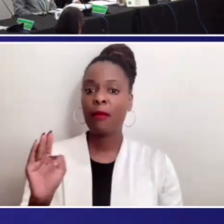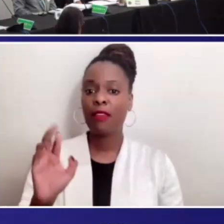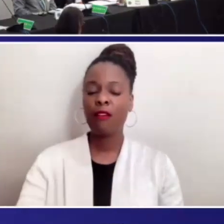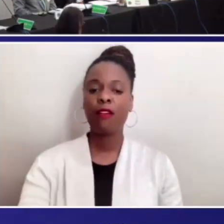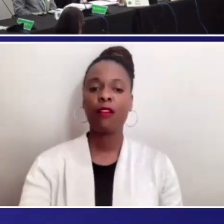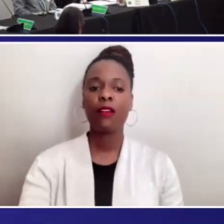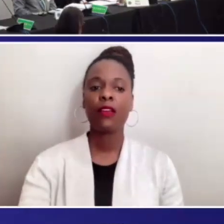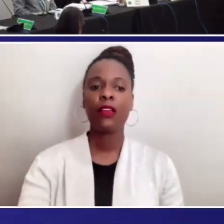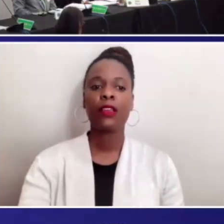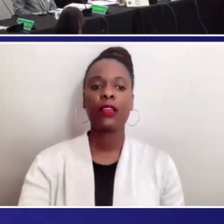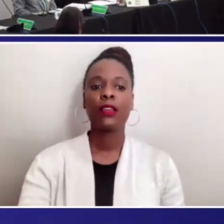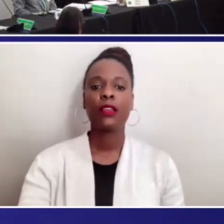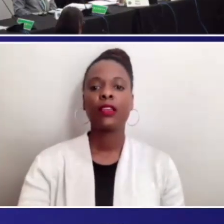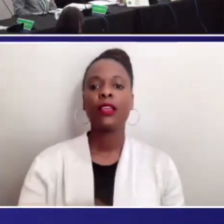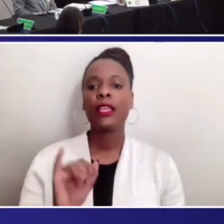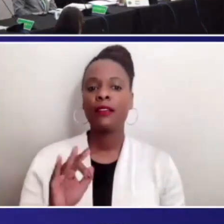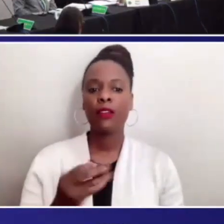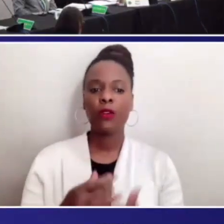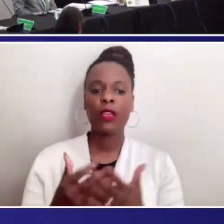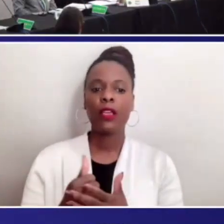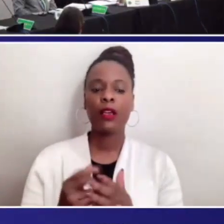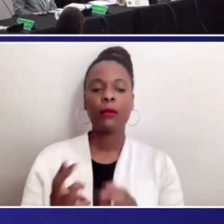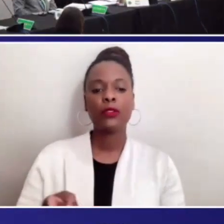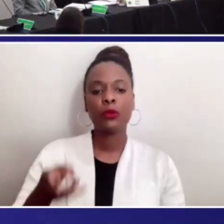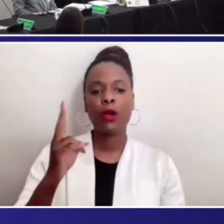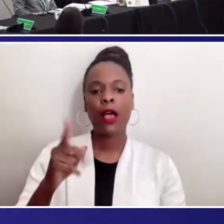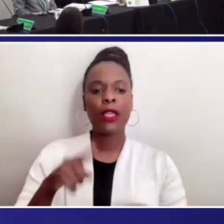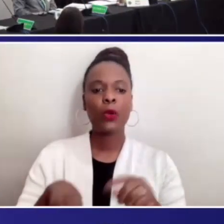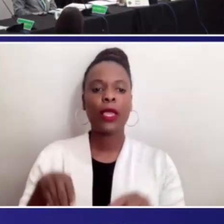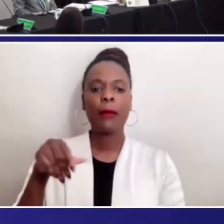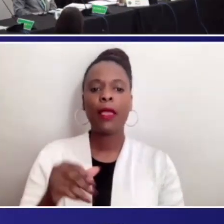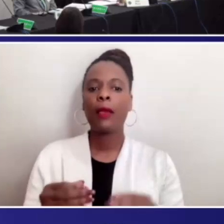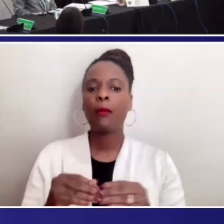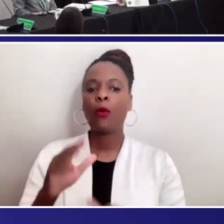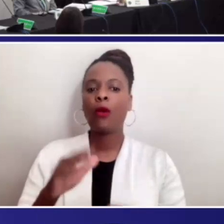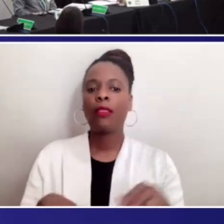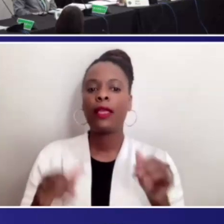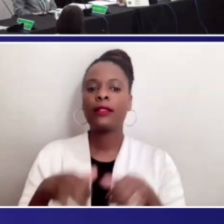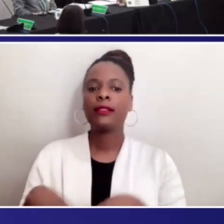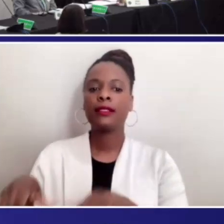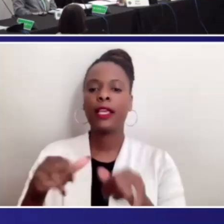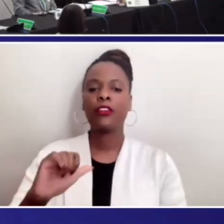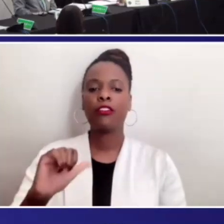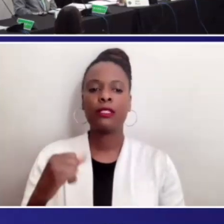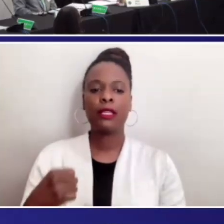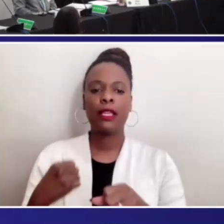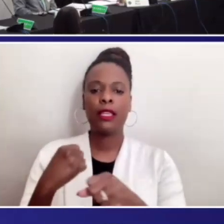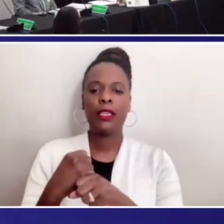that if your income is too high, you can't pay more than the standard ten-year per month. So this is actually a protection, usually